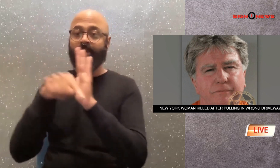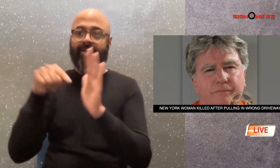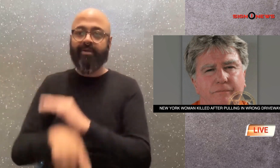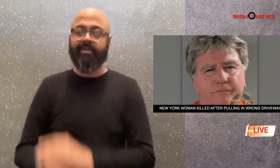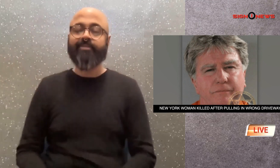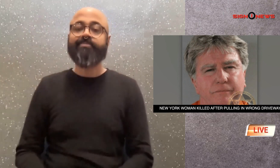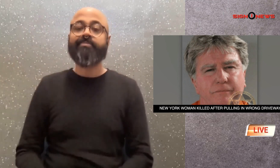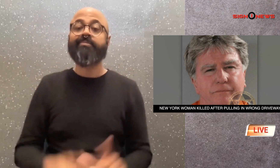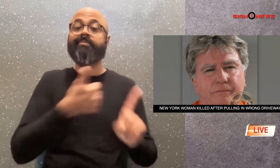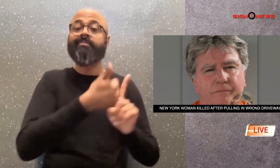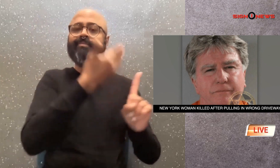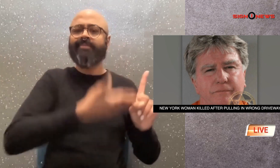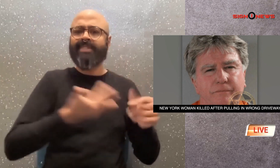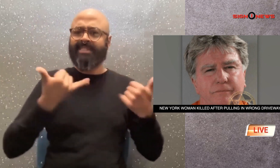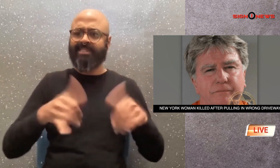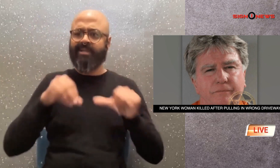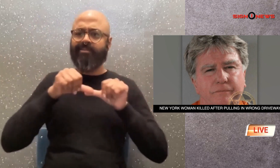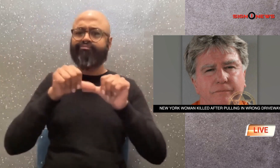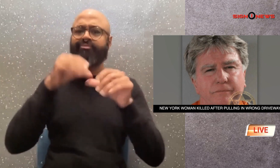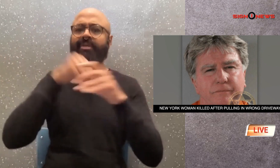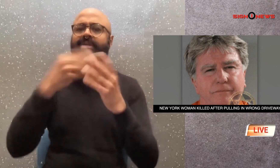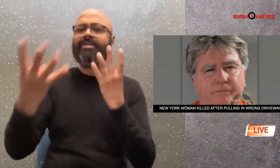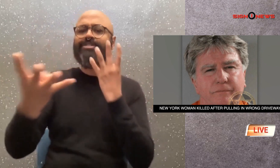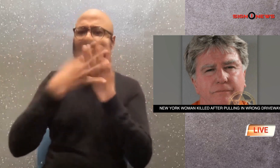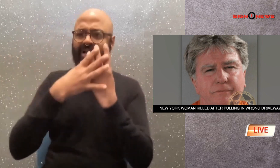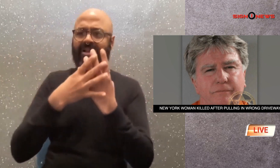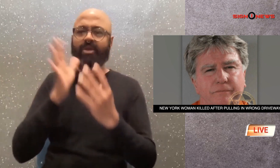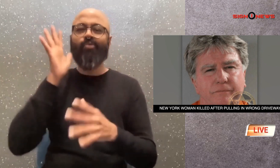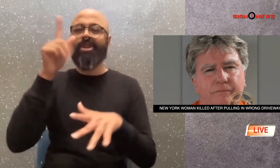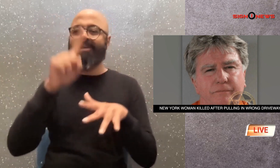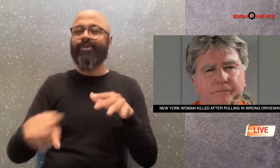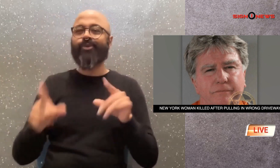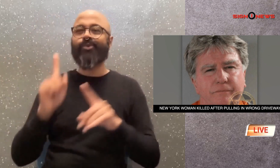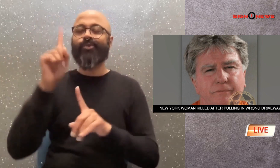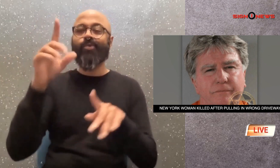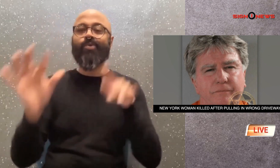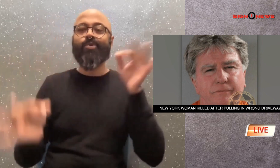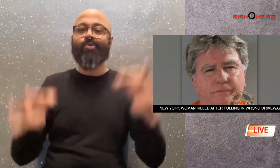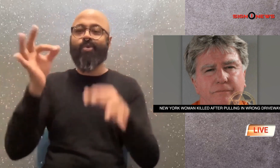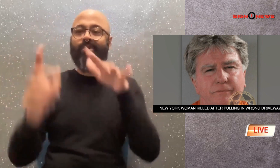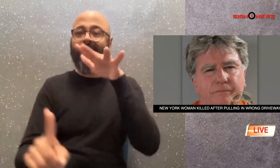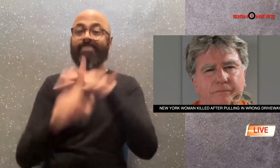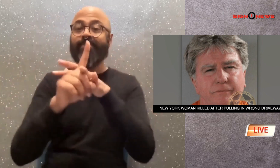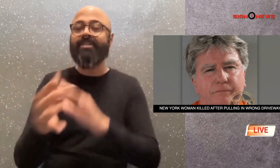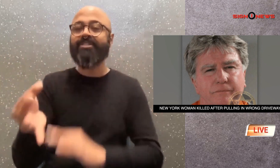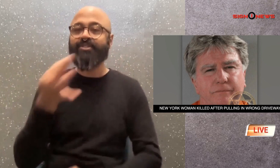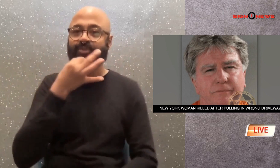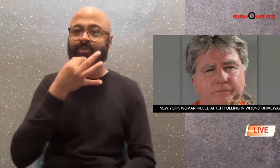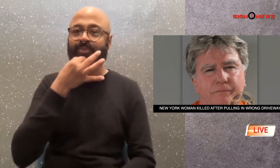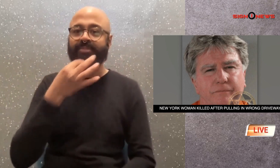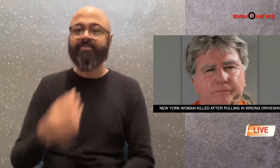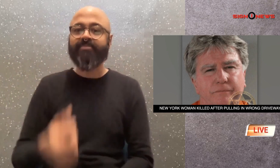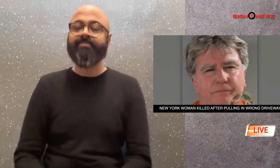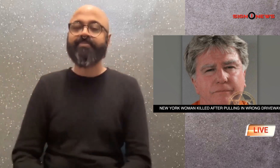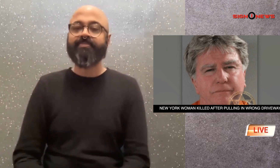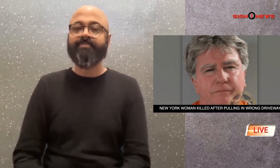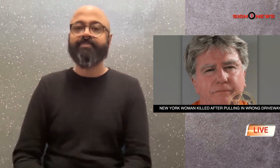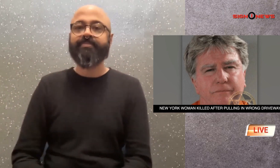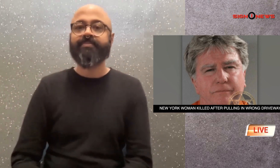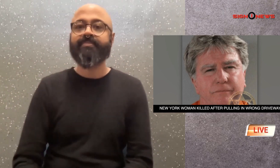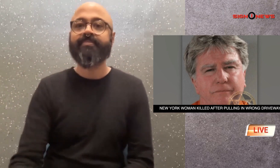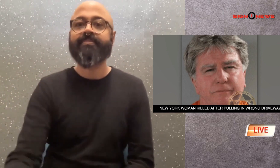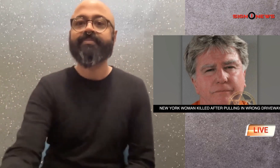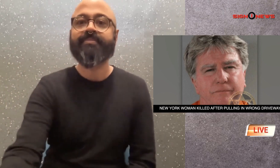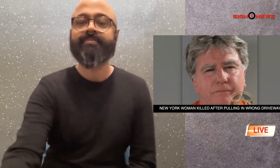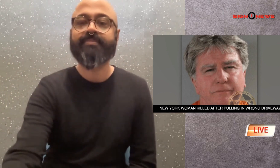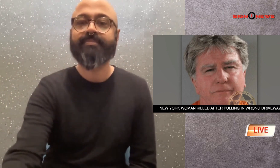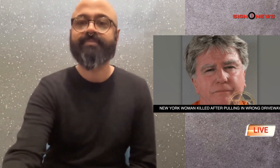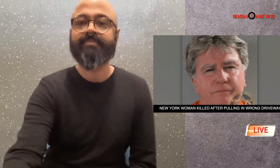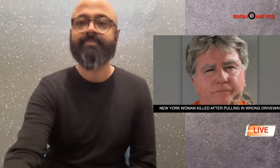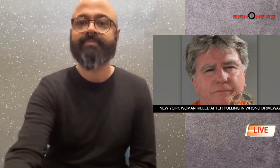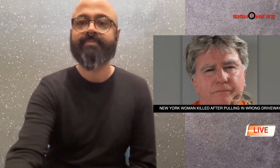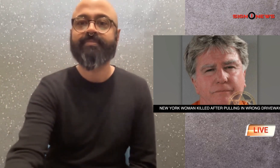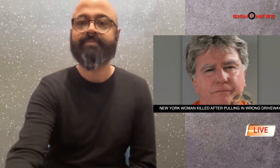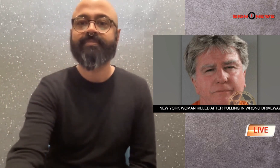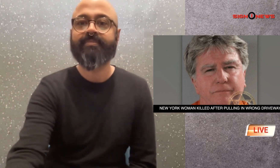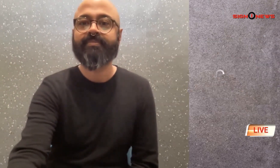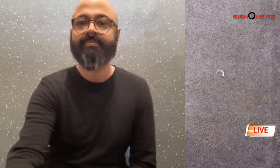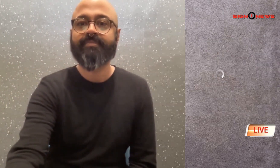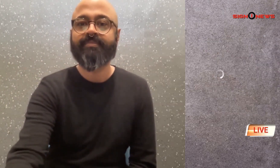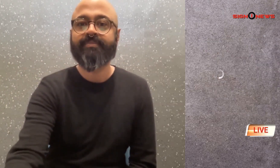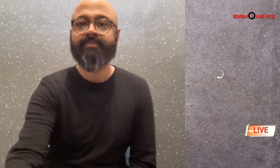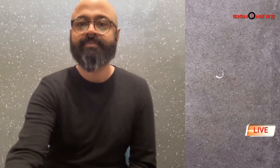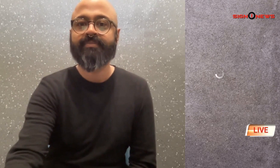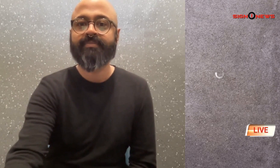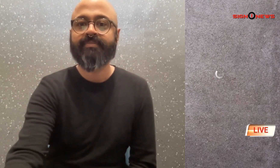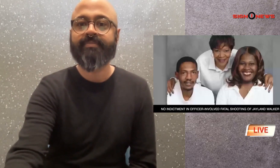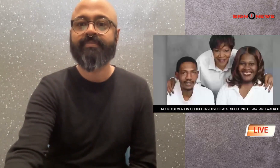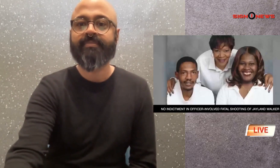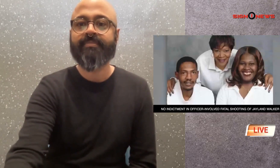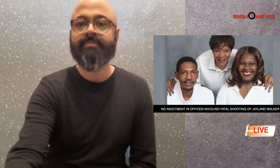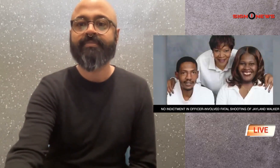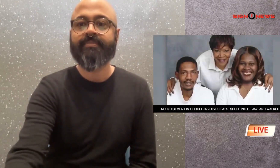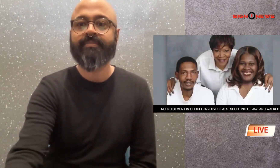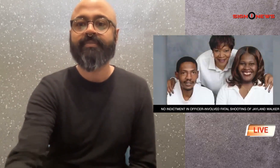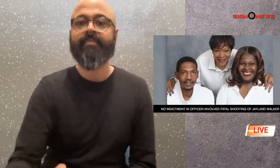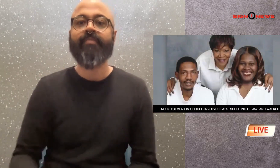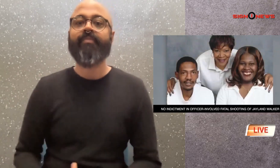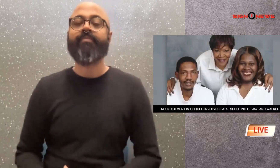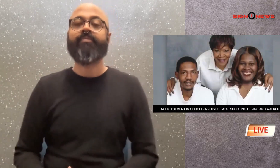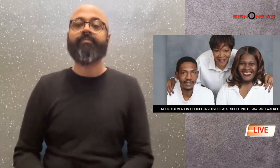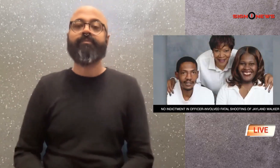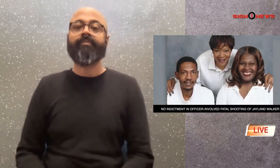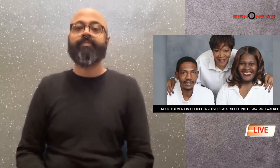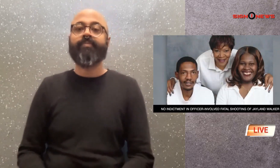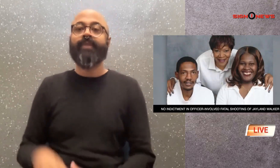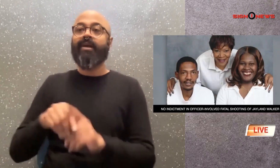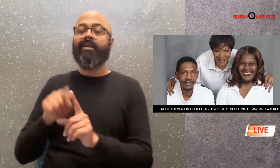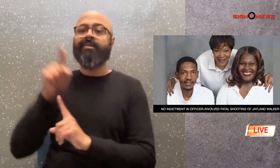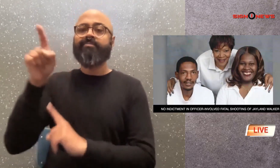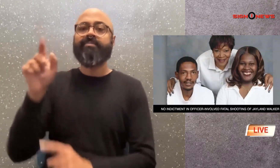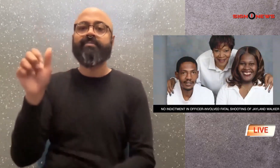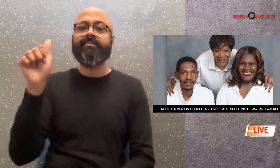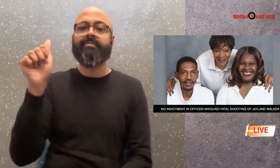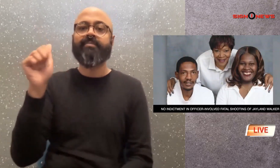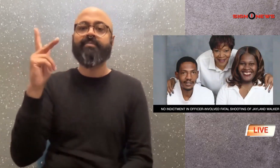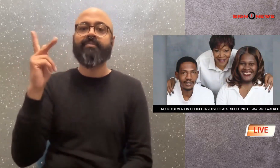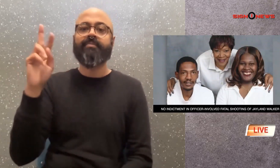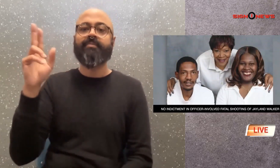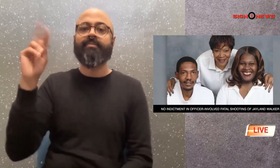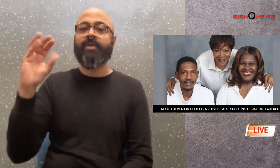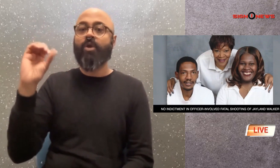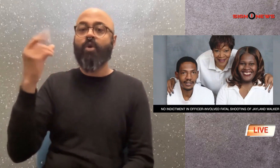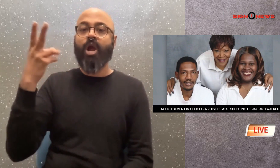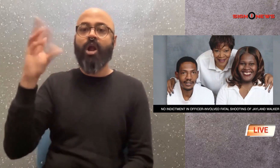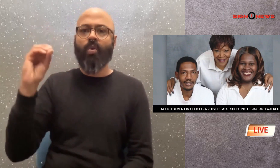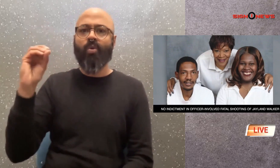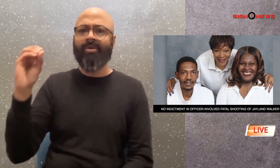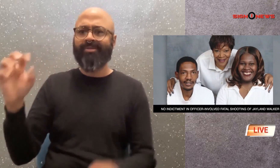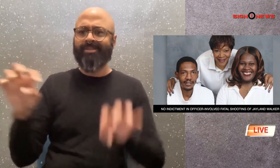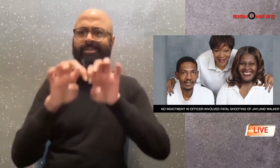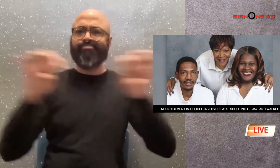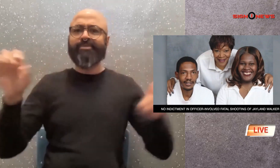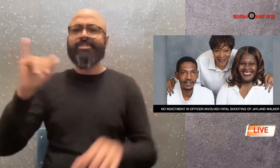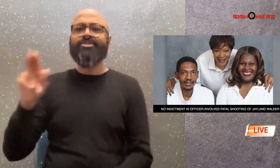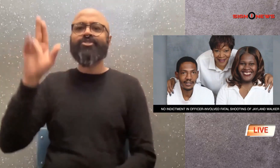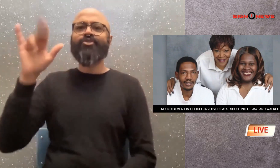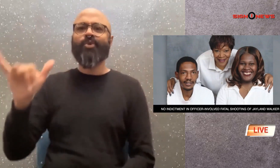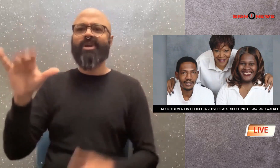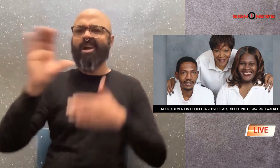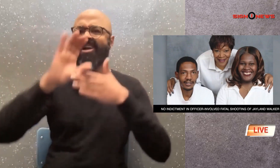murder Monahan is currently jailed and will have a court appearance soon